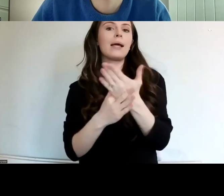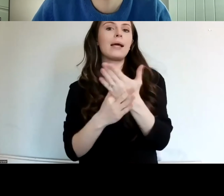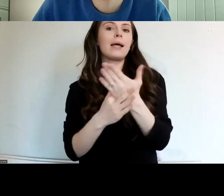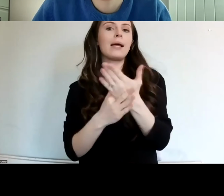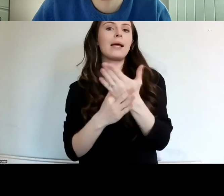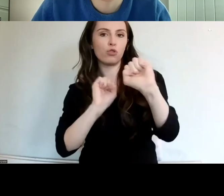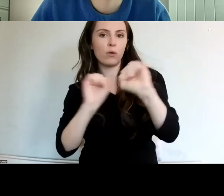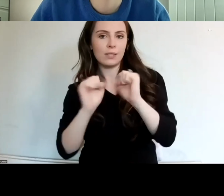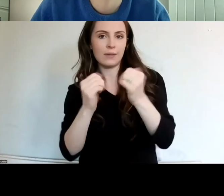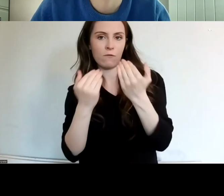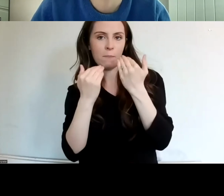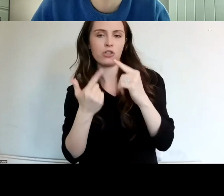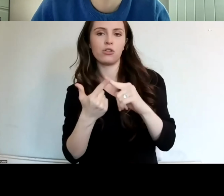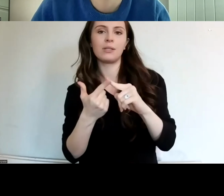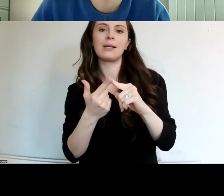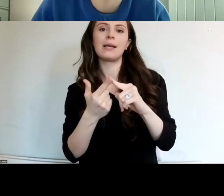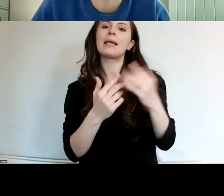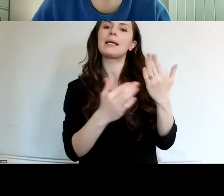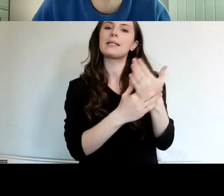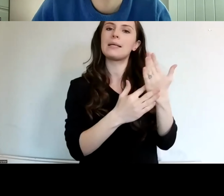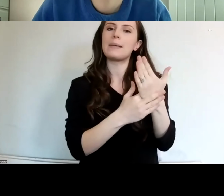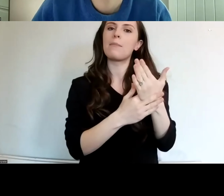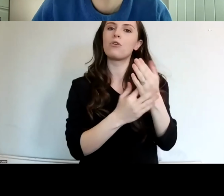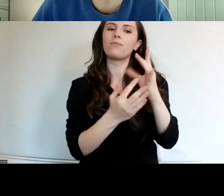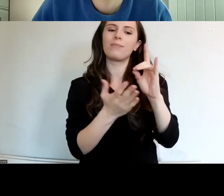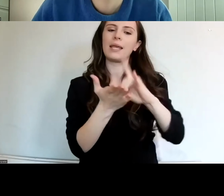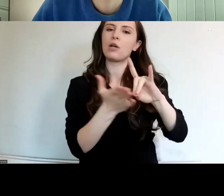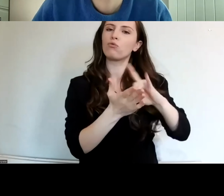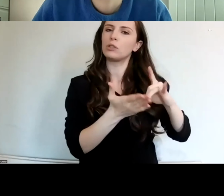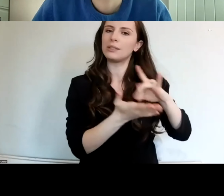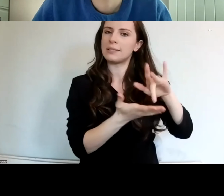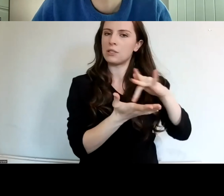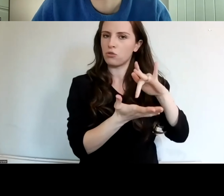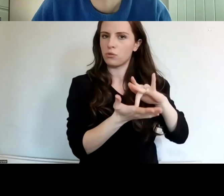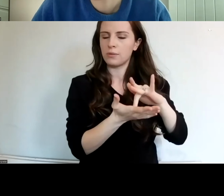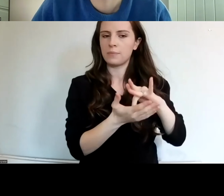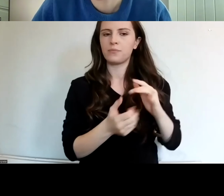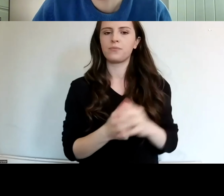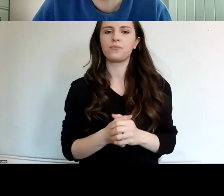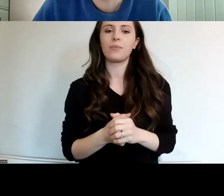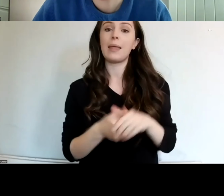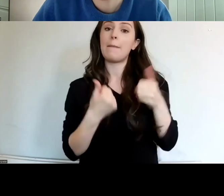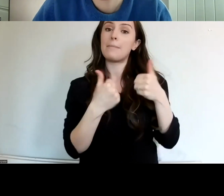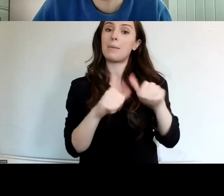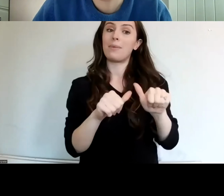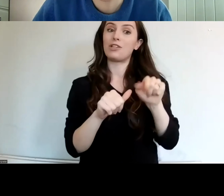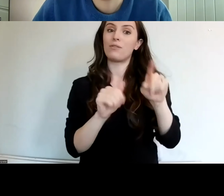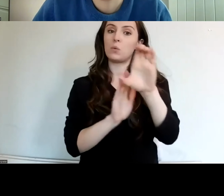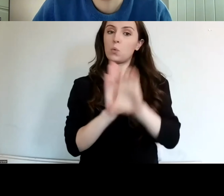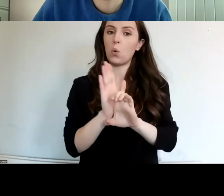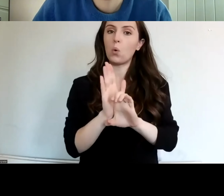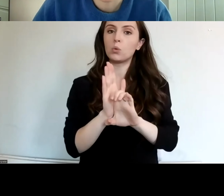and the other one on accessible heritage sites. The implementation of these codes are monitored by the NDA